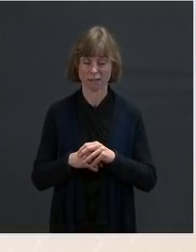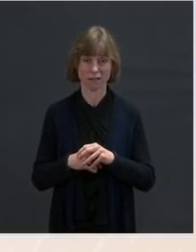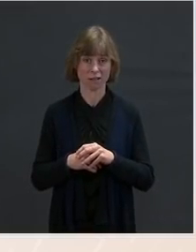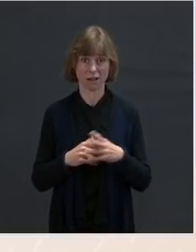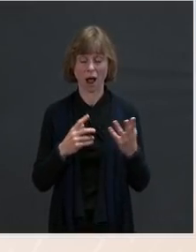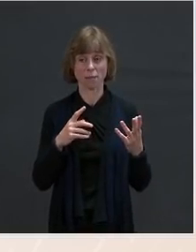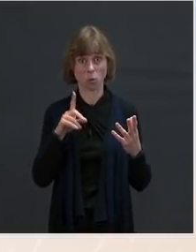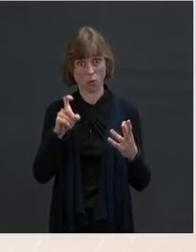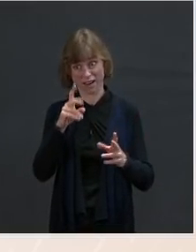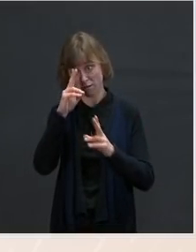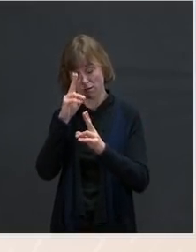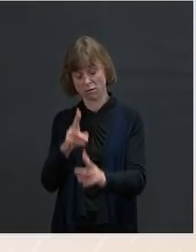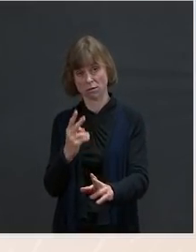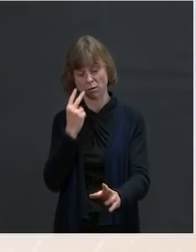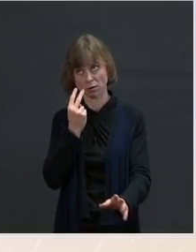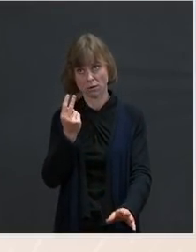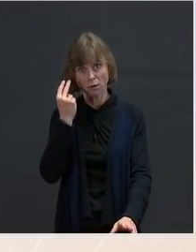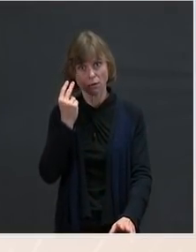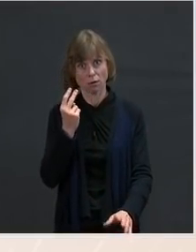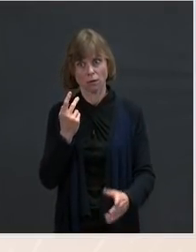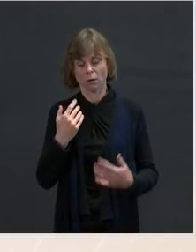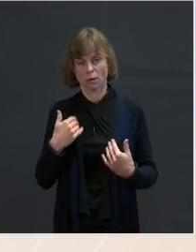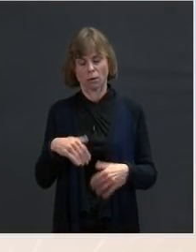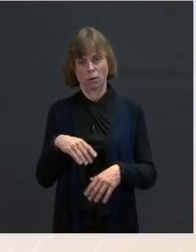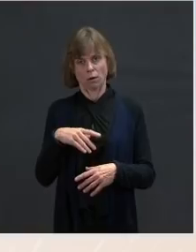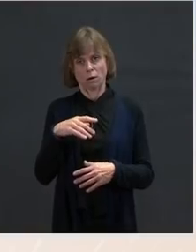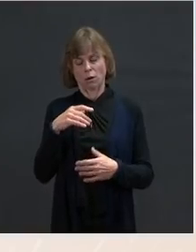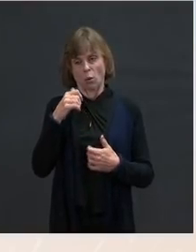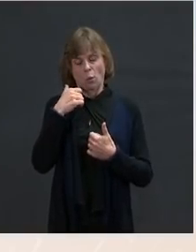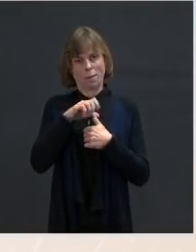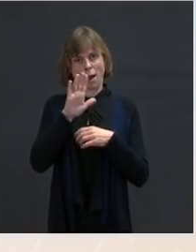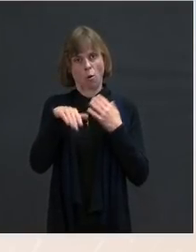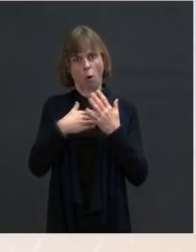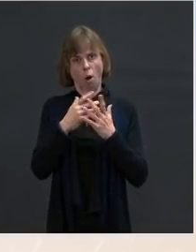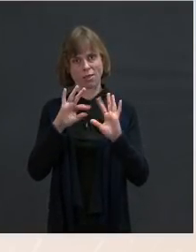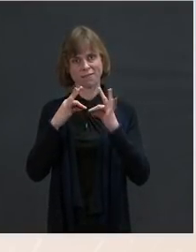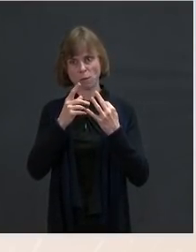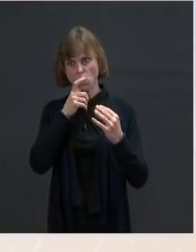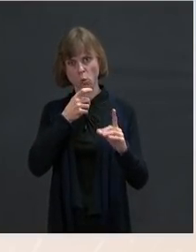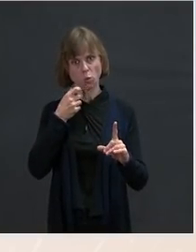and to take a moment to remember all of the families that have been impacted across the country.